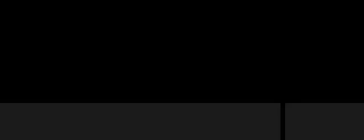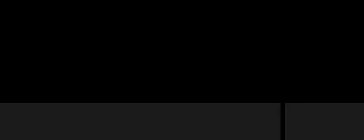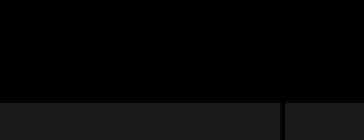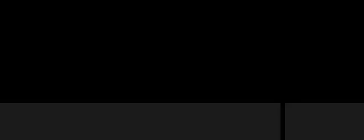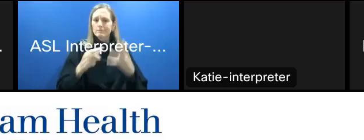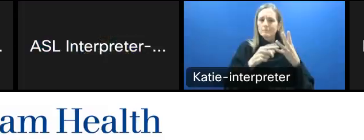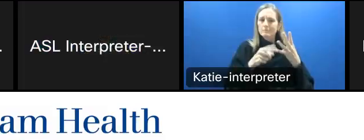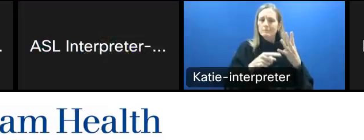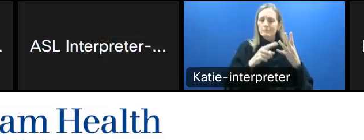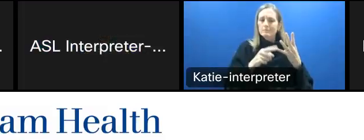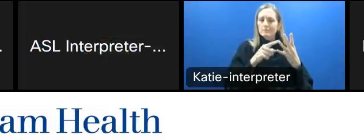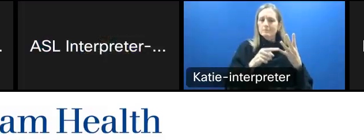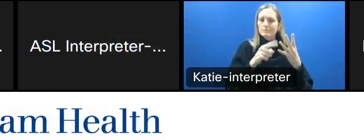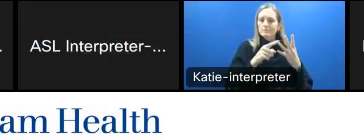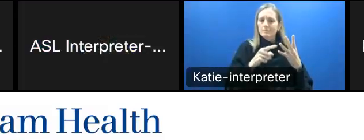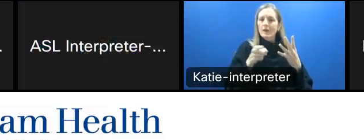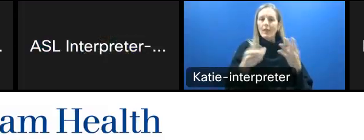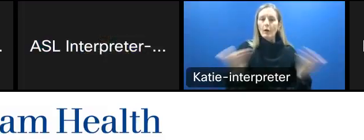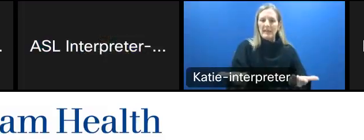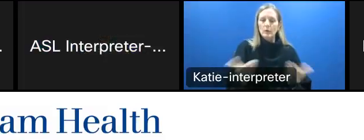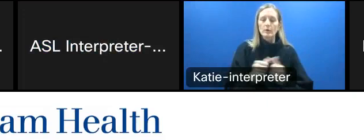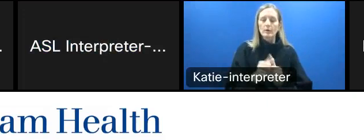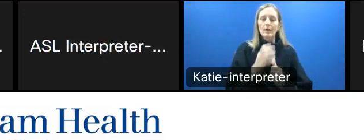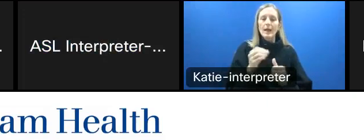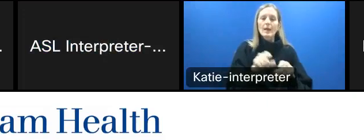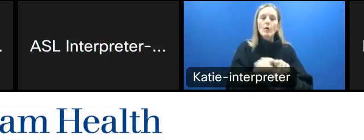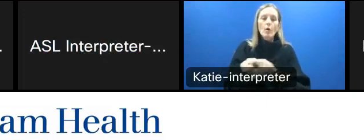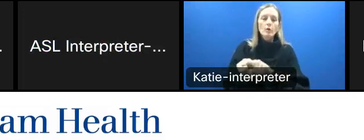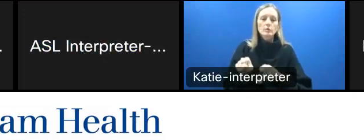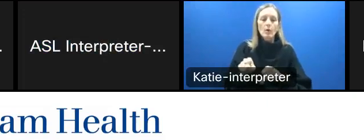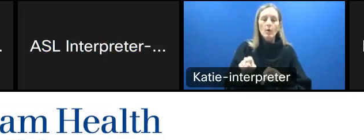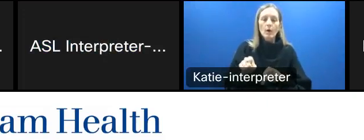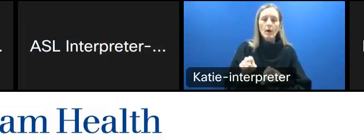And we also like to acknowledge Brooklyn, borough president until near, and also.